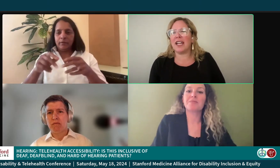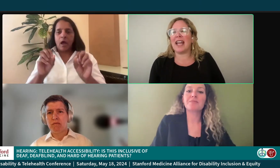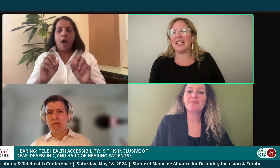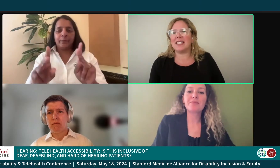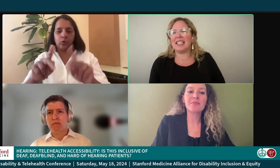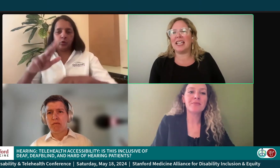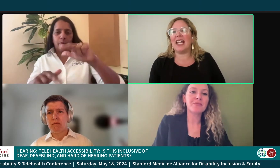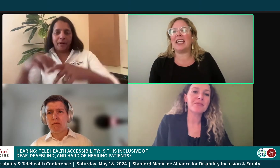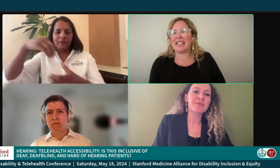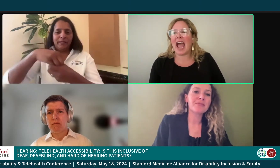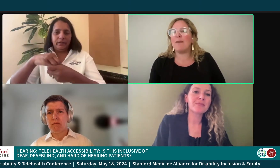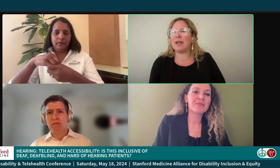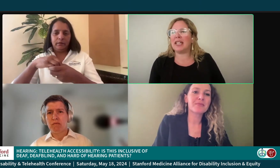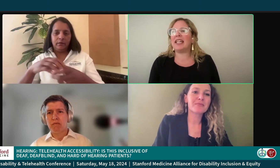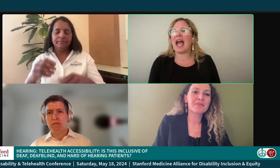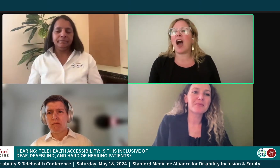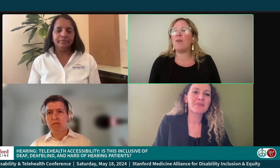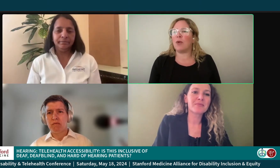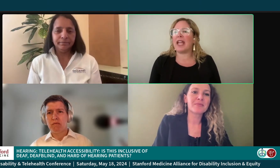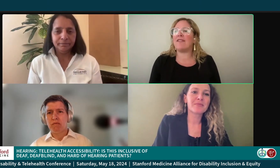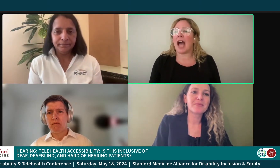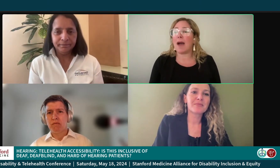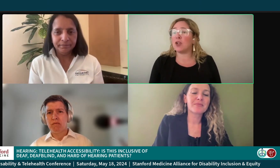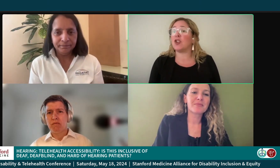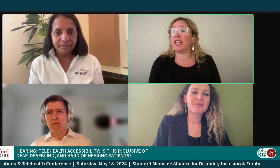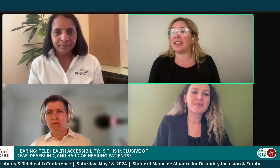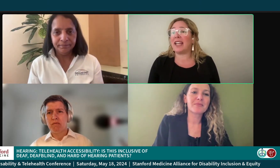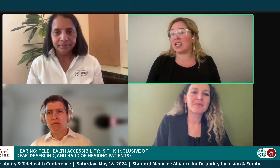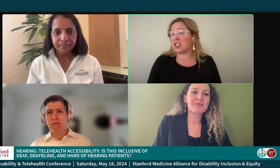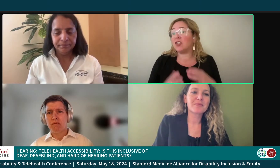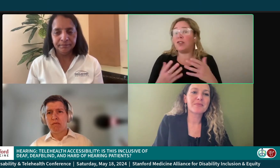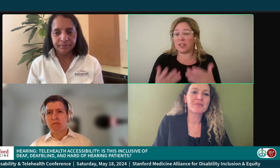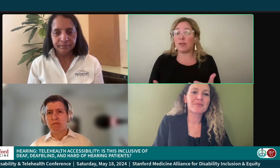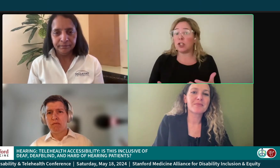and I see it's happening now, but we have the opportunity in the next several